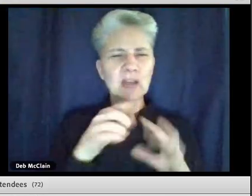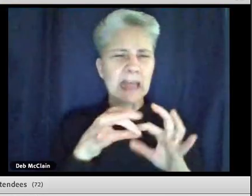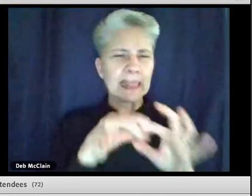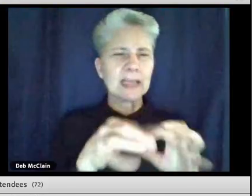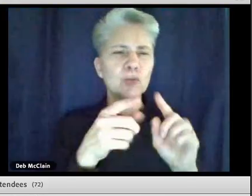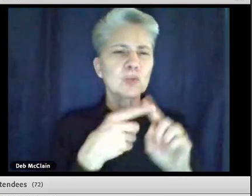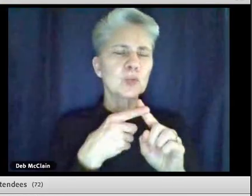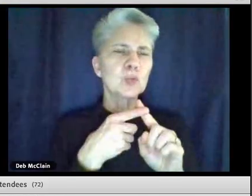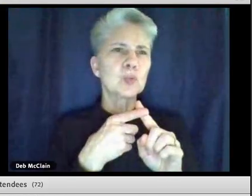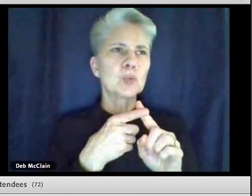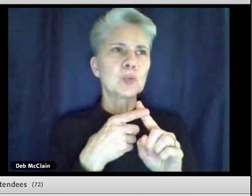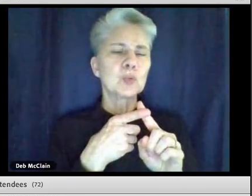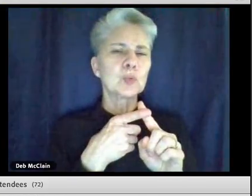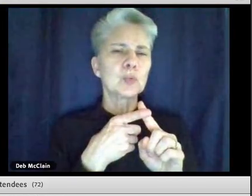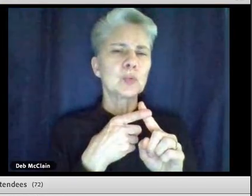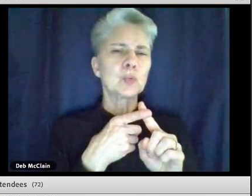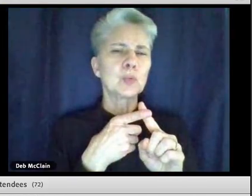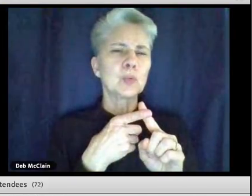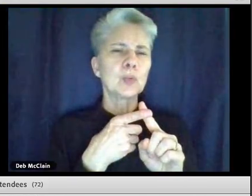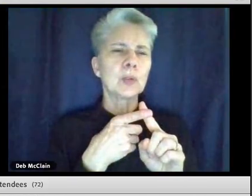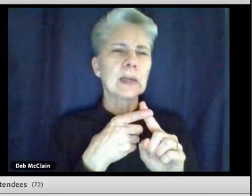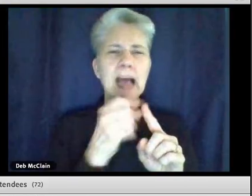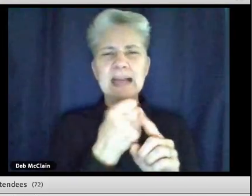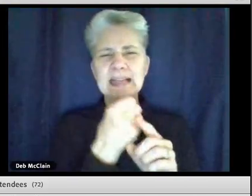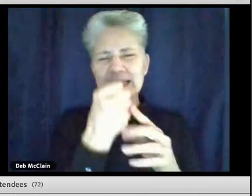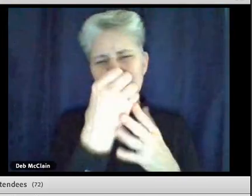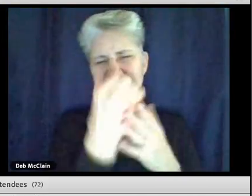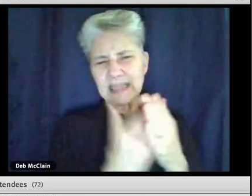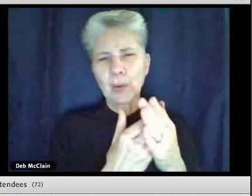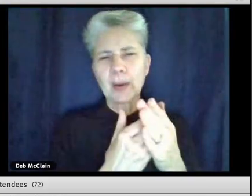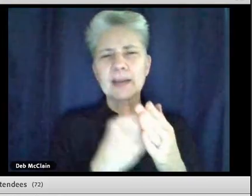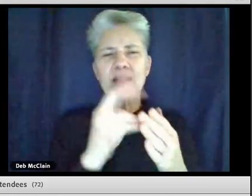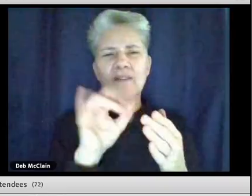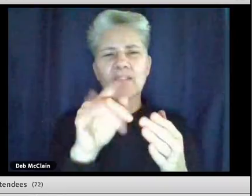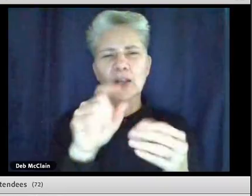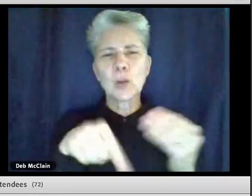so I'll share my fears with you as well. There's a link here to a TED,